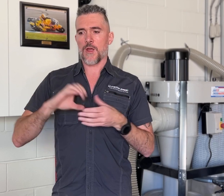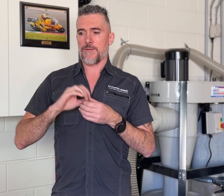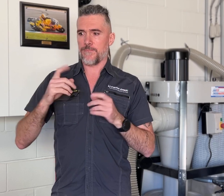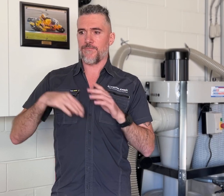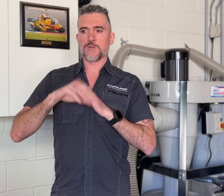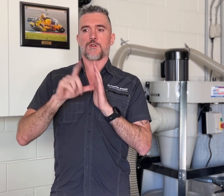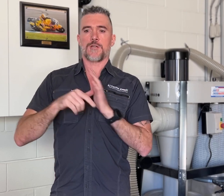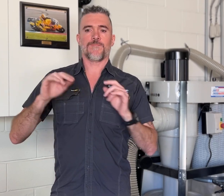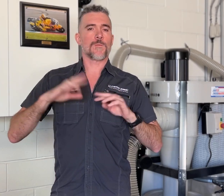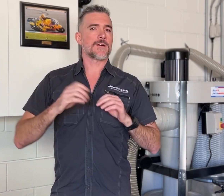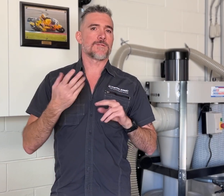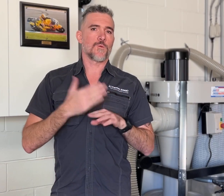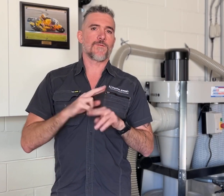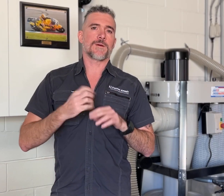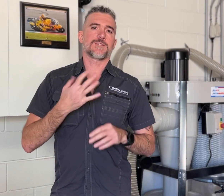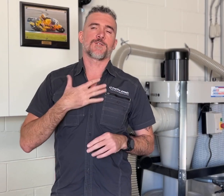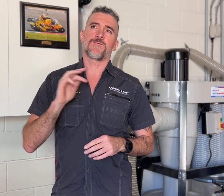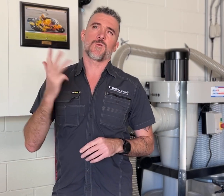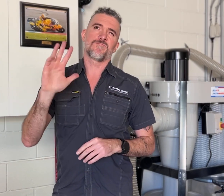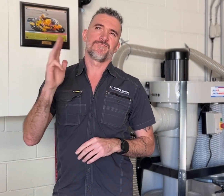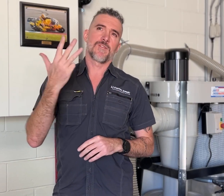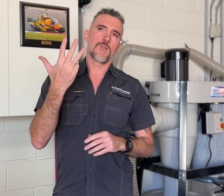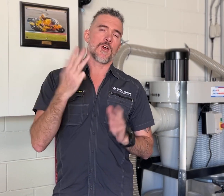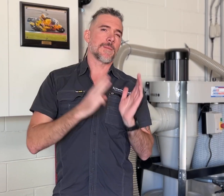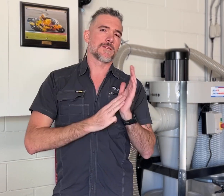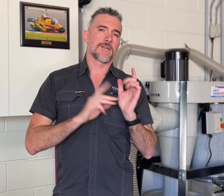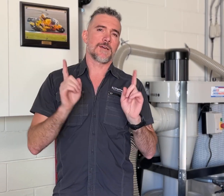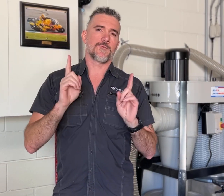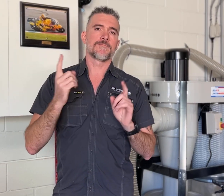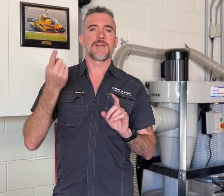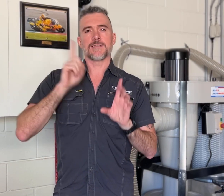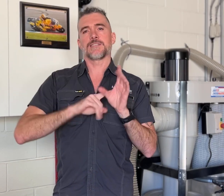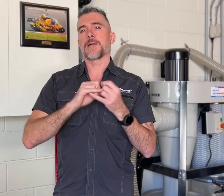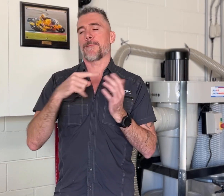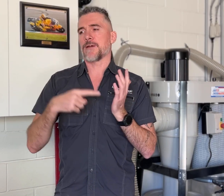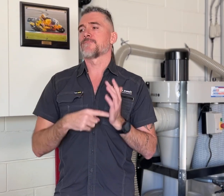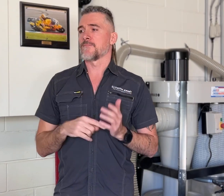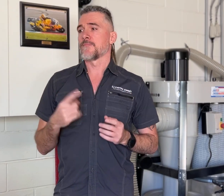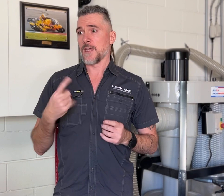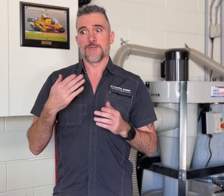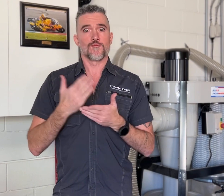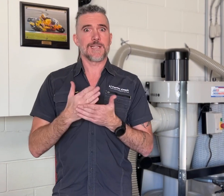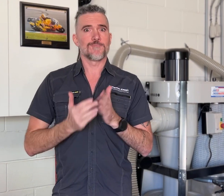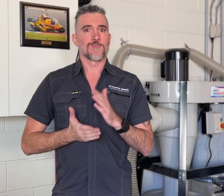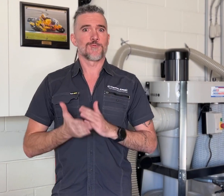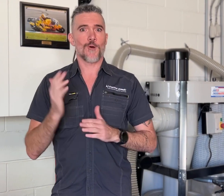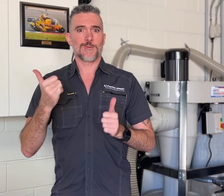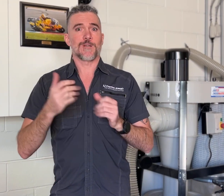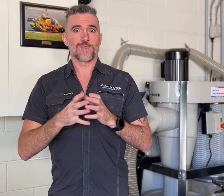I’ve been working for myself full time now for about nine months. So last year September I established this business and it’s growing.